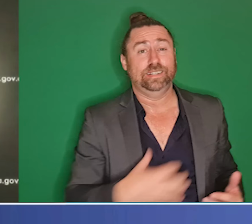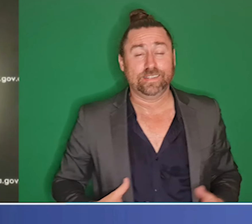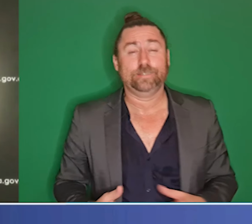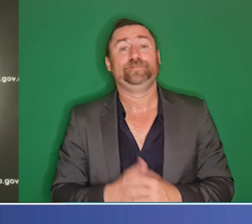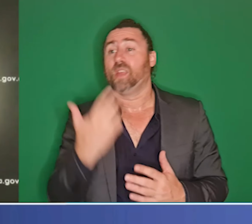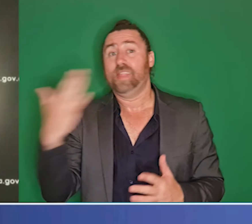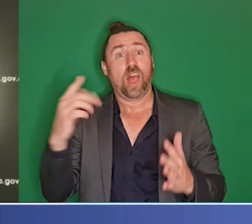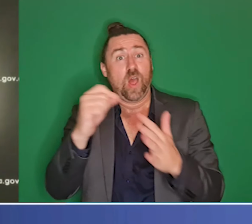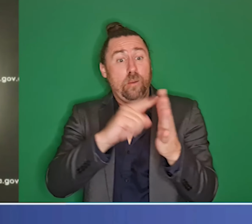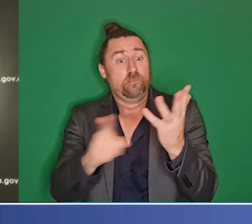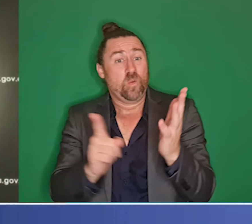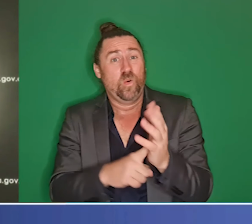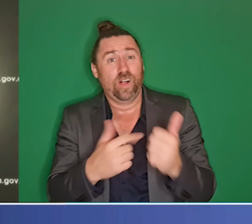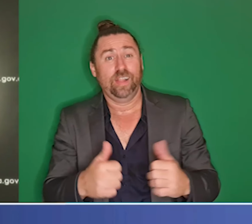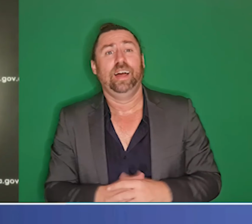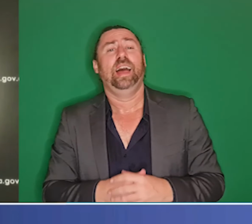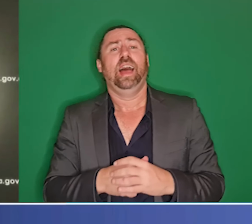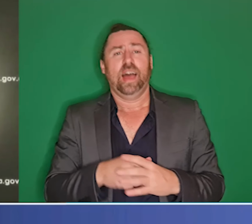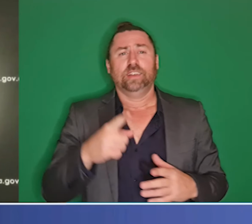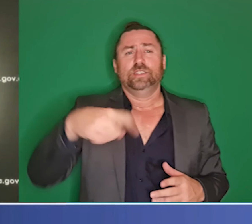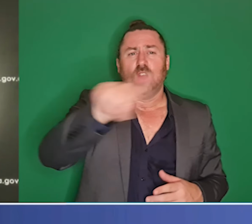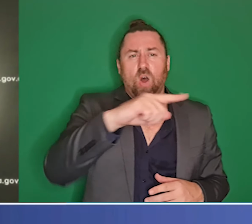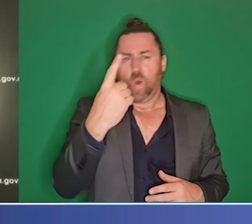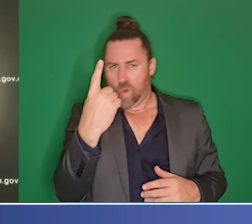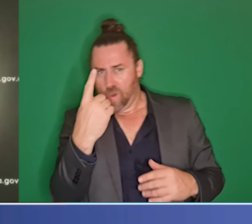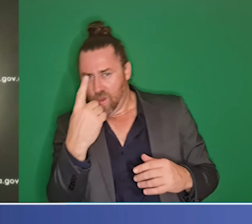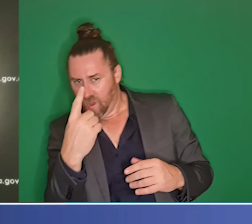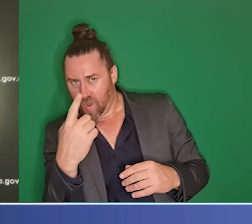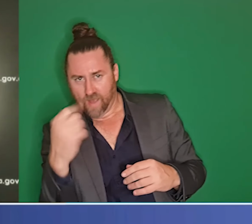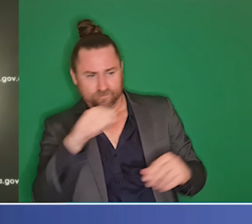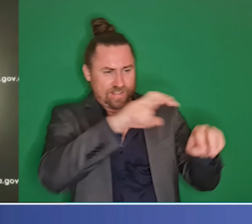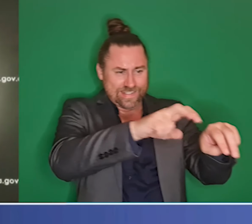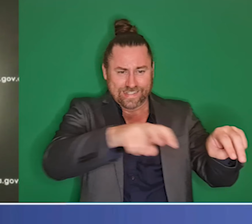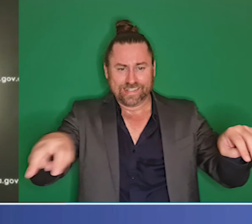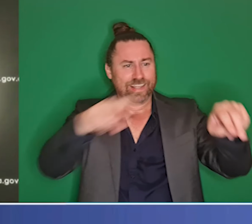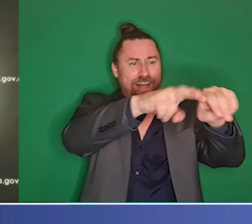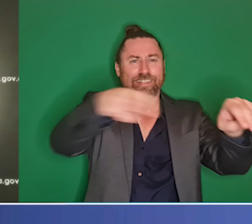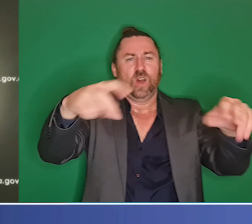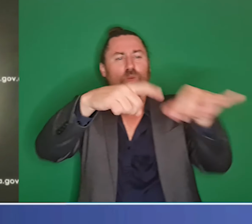And I'll start...if you can just self-identify on the left as you're facing forward and then we'll work across the room.